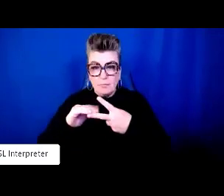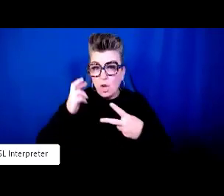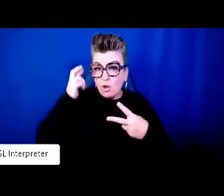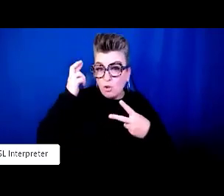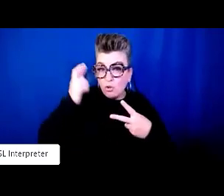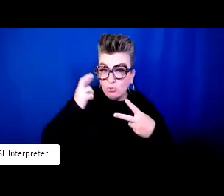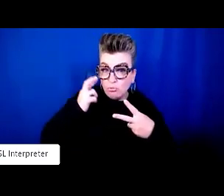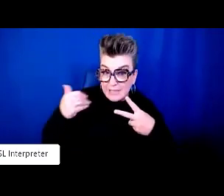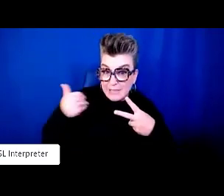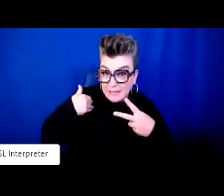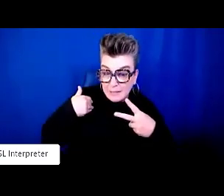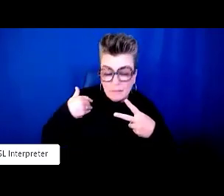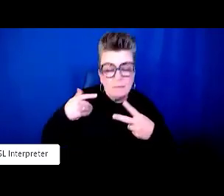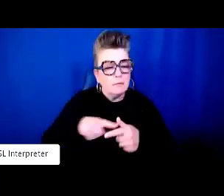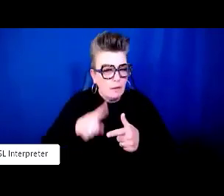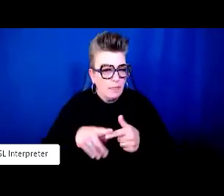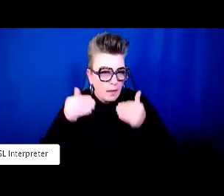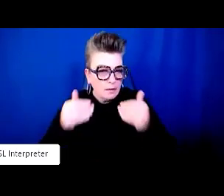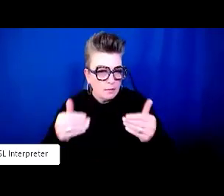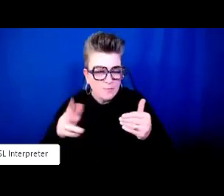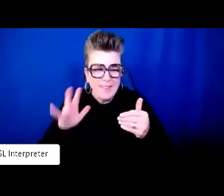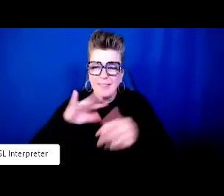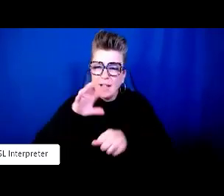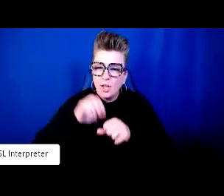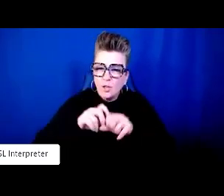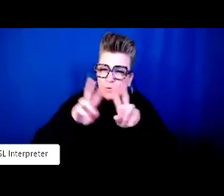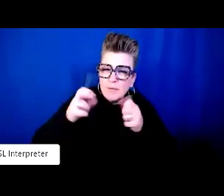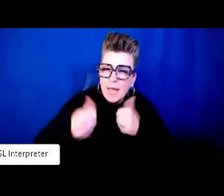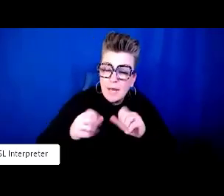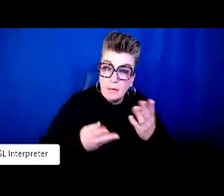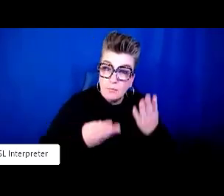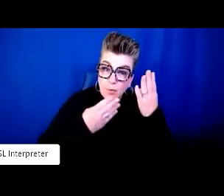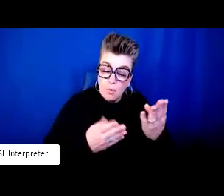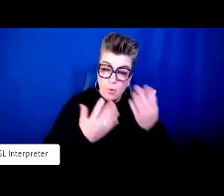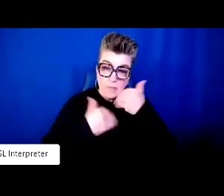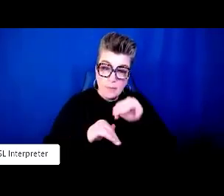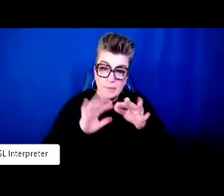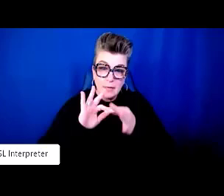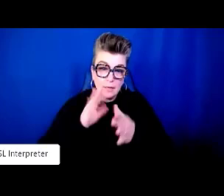This includes an assessment of any proposed limitations on sharing stated in the DMS plan.